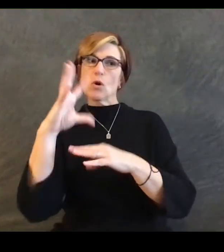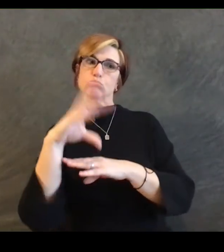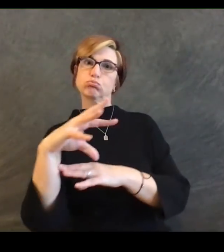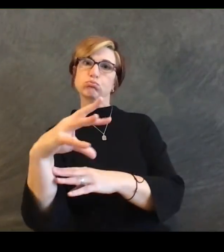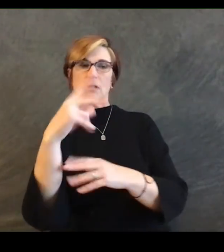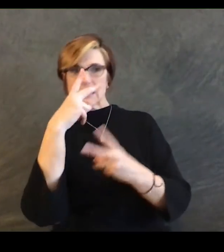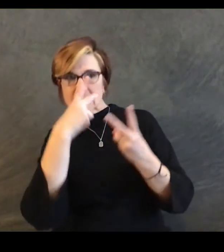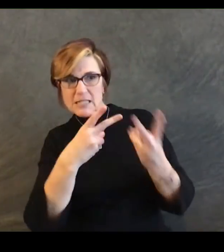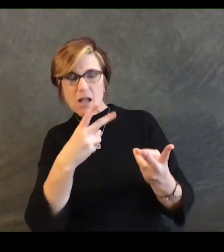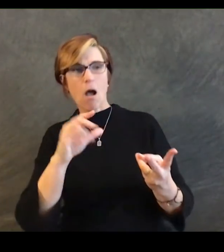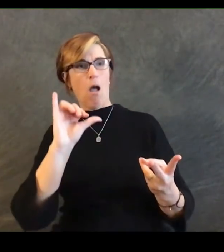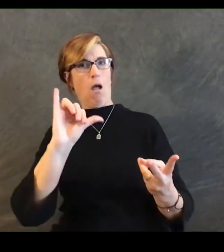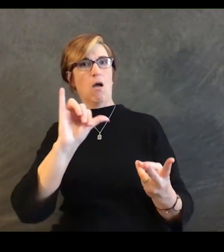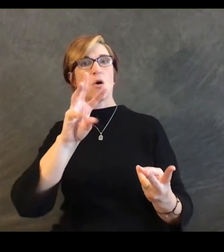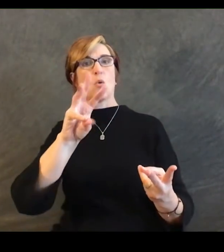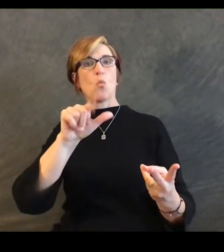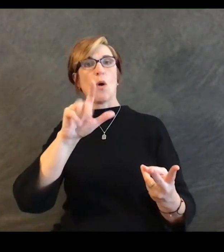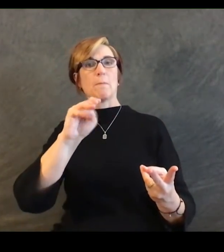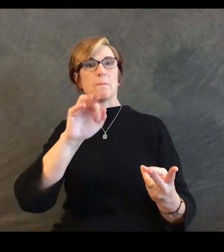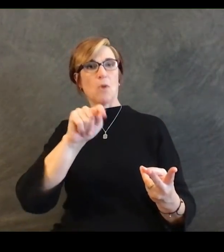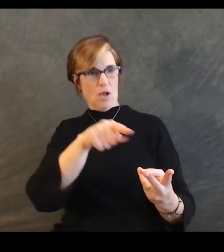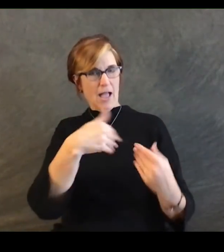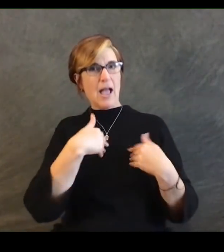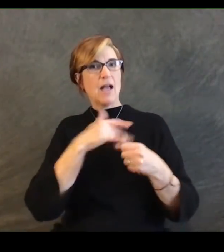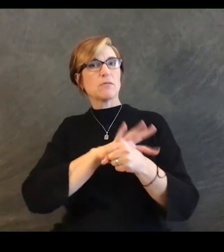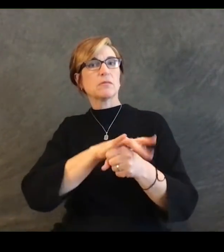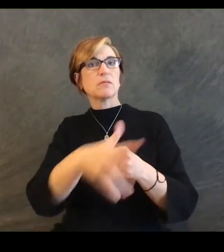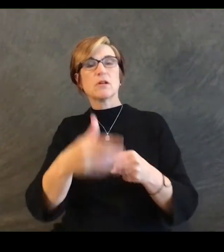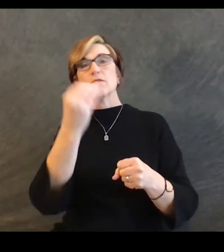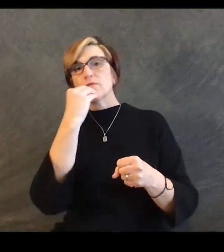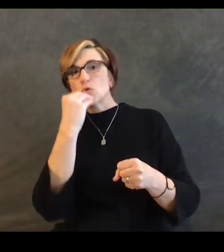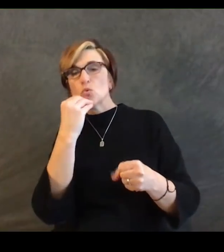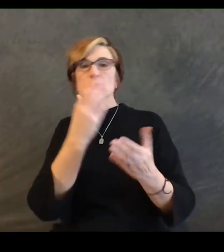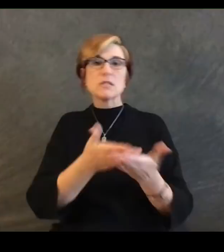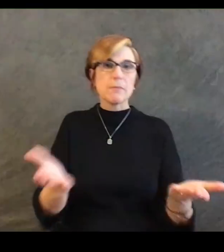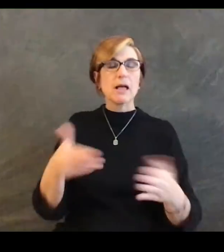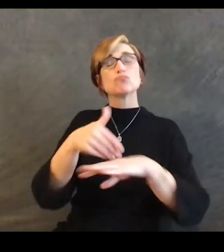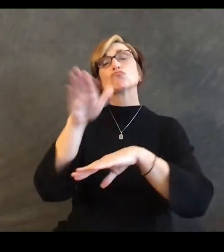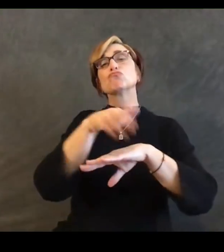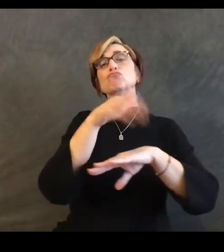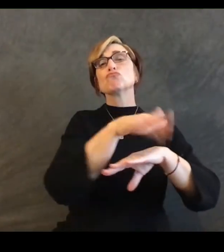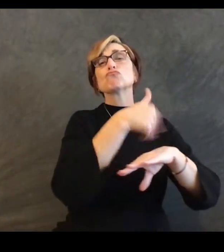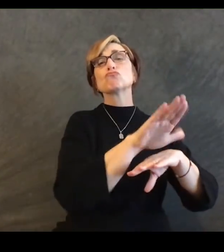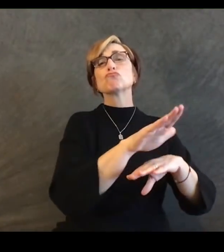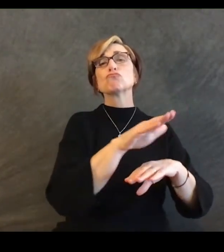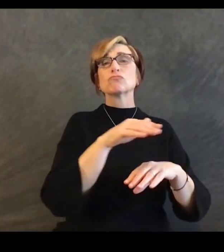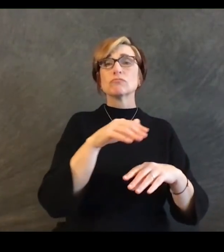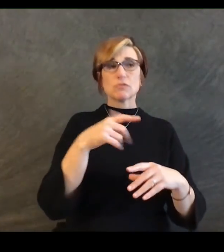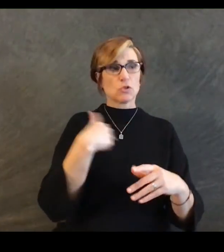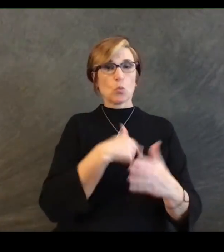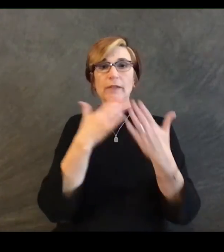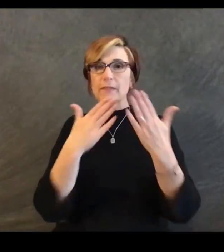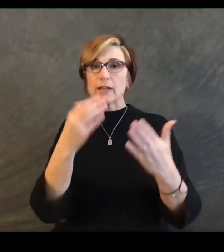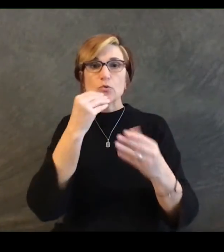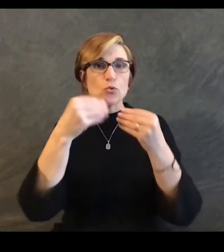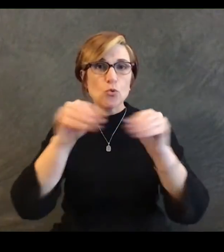freight all over America and we thank again the grocery store operators around the mayor everybody that's working out on the